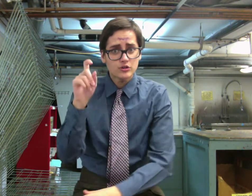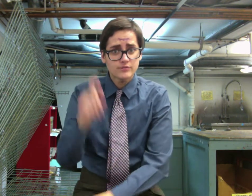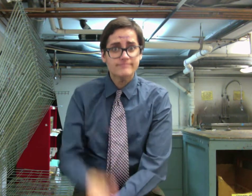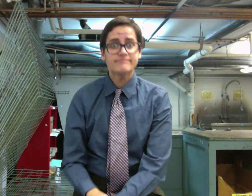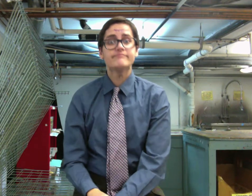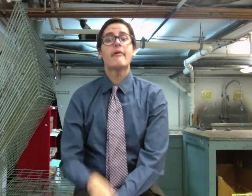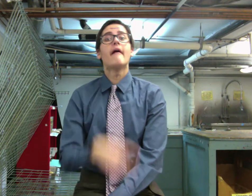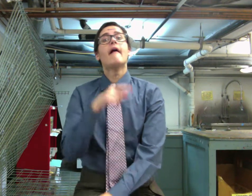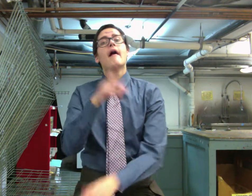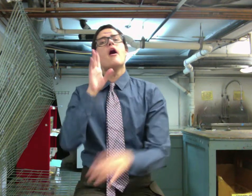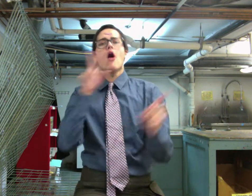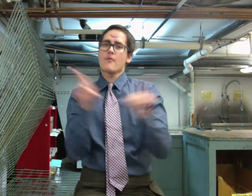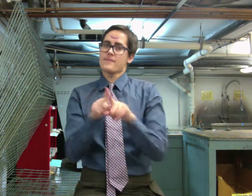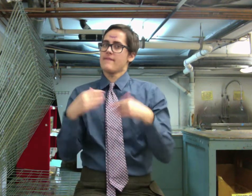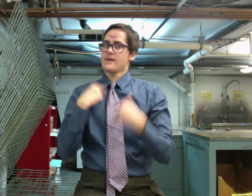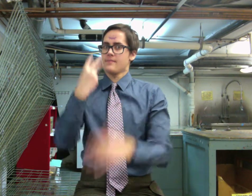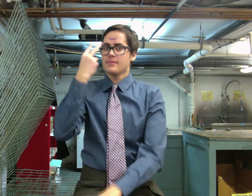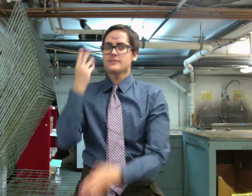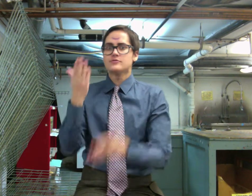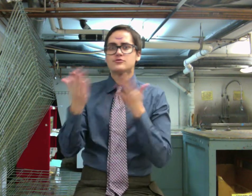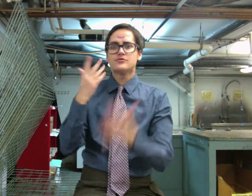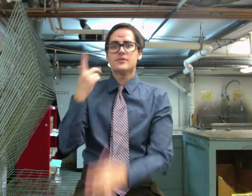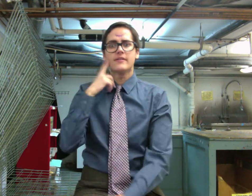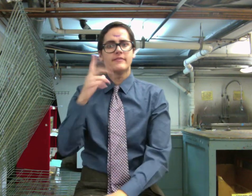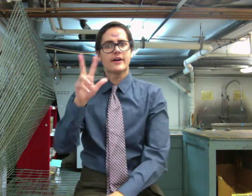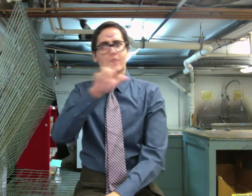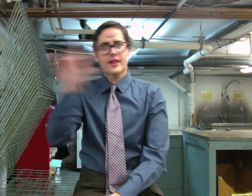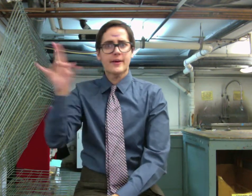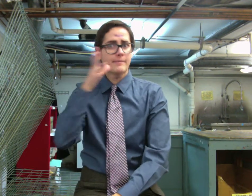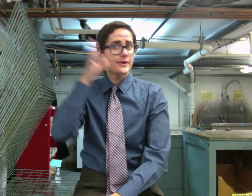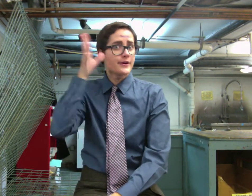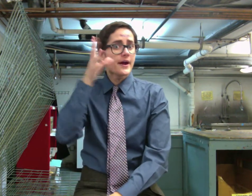they are causing autism. There will also be a memorial service for the 38 parents